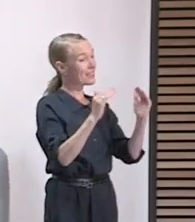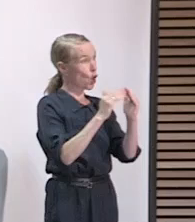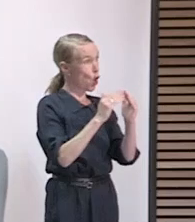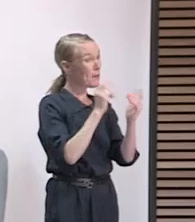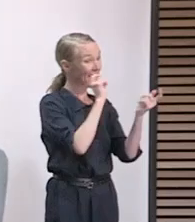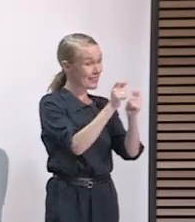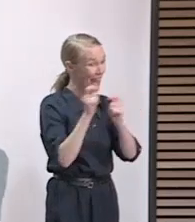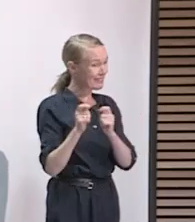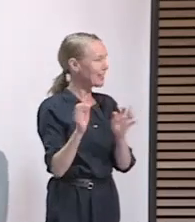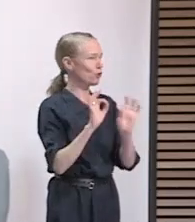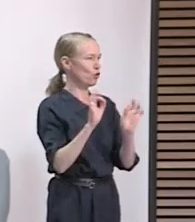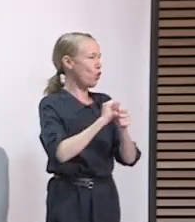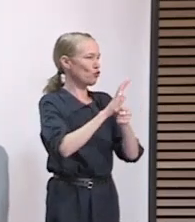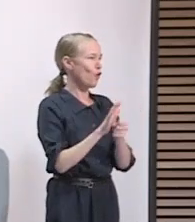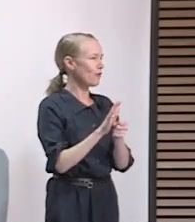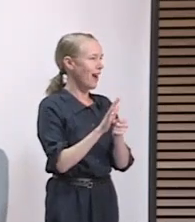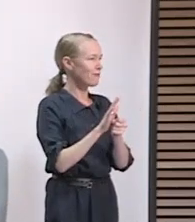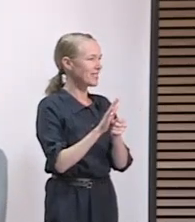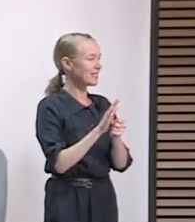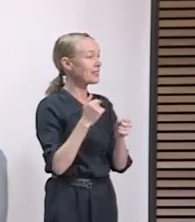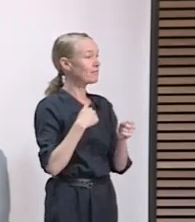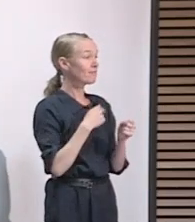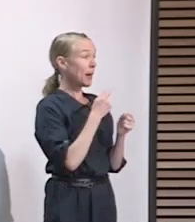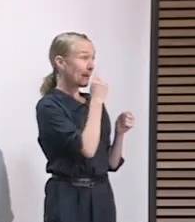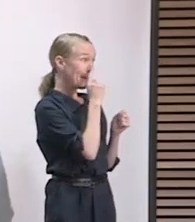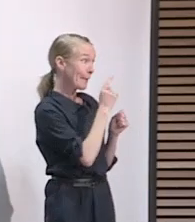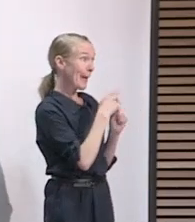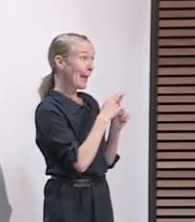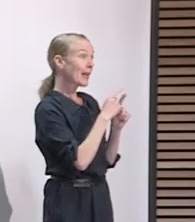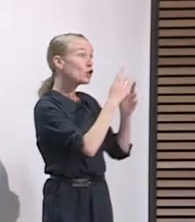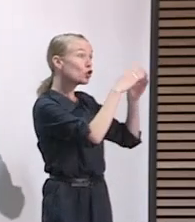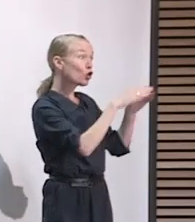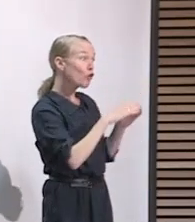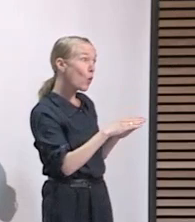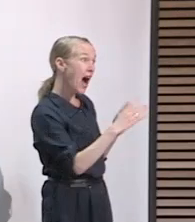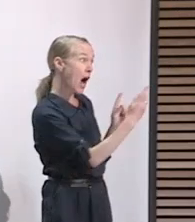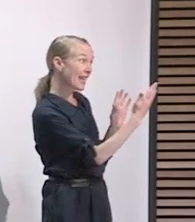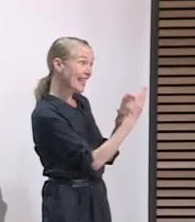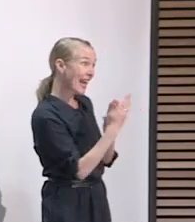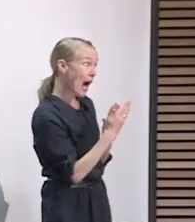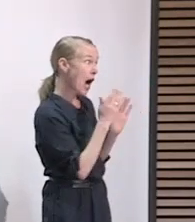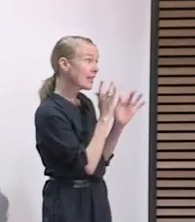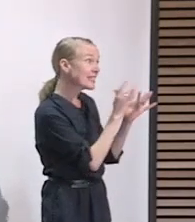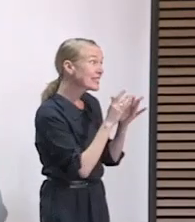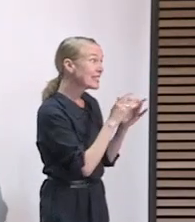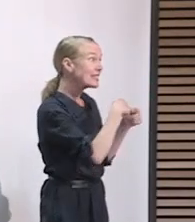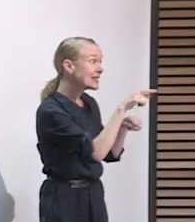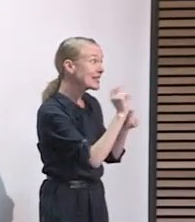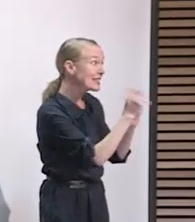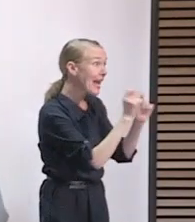already noted all the tests from the more Victorian -- Morrinsville test home have